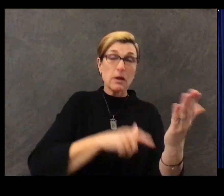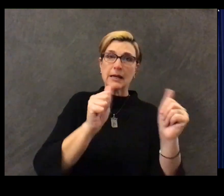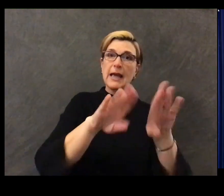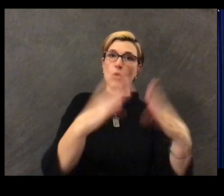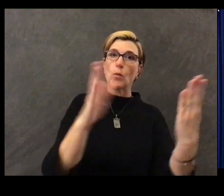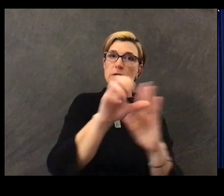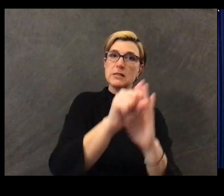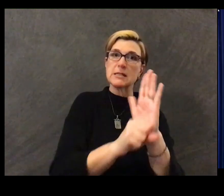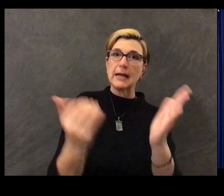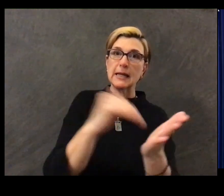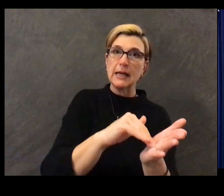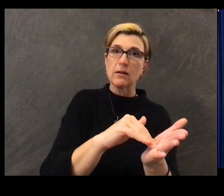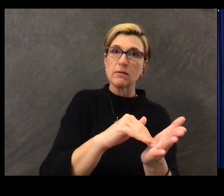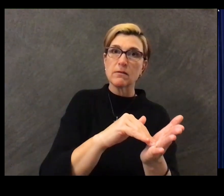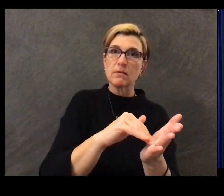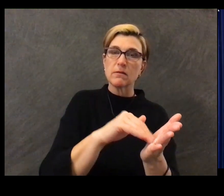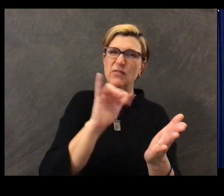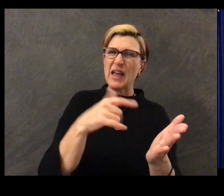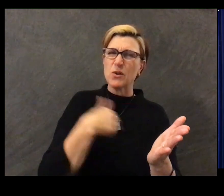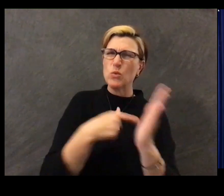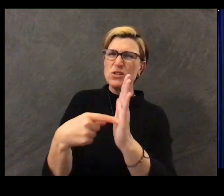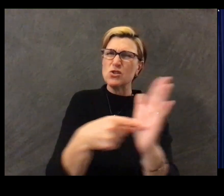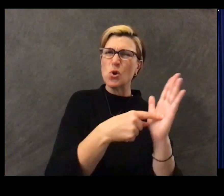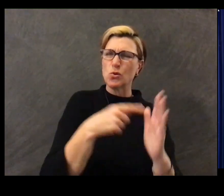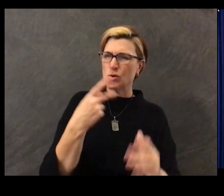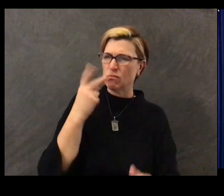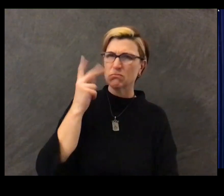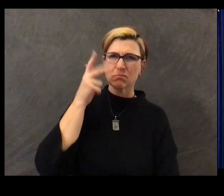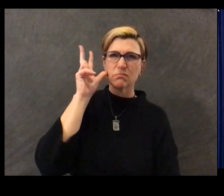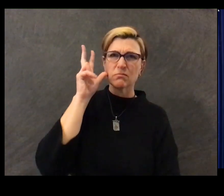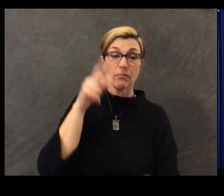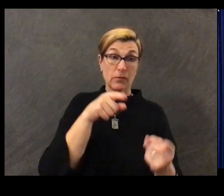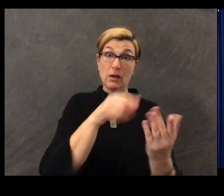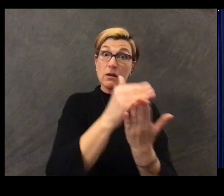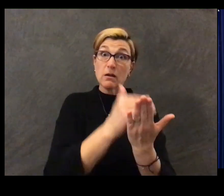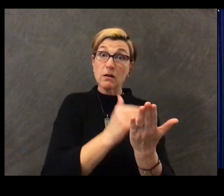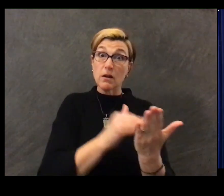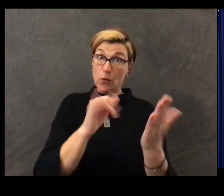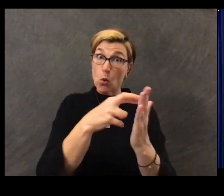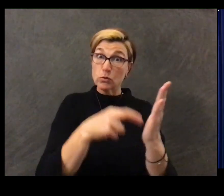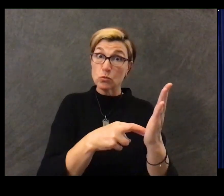announced a few days ago those very guidelines are based on a